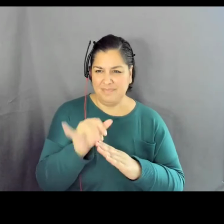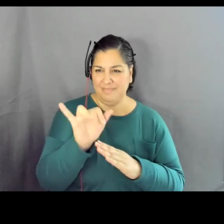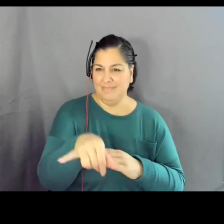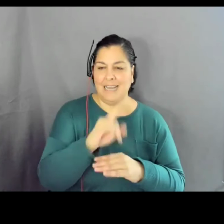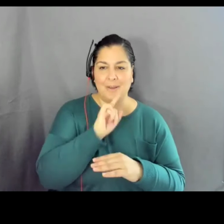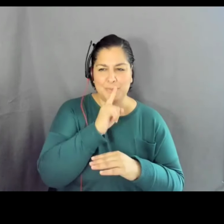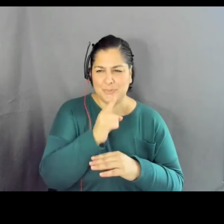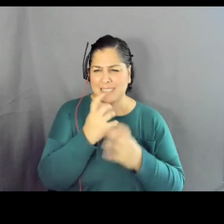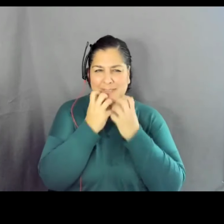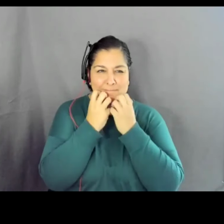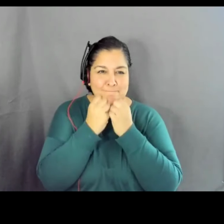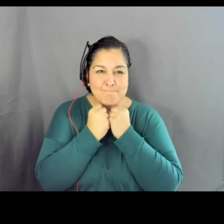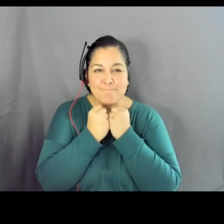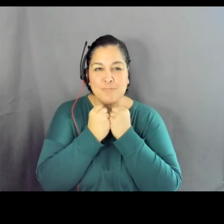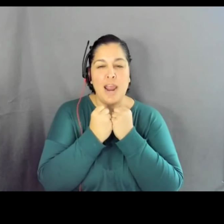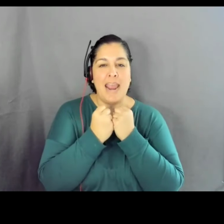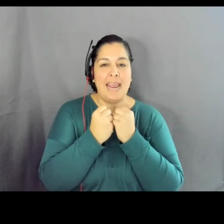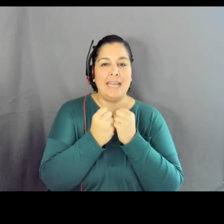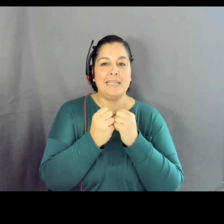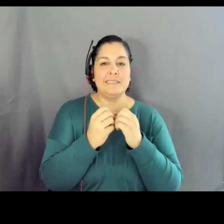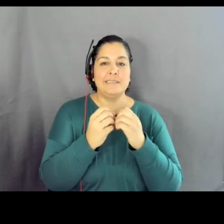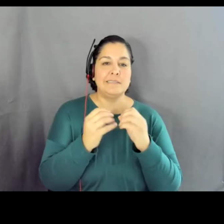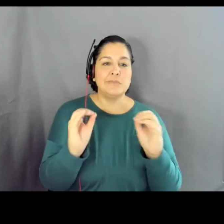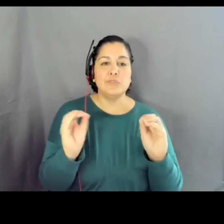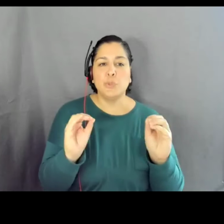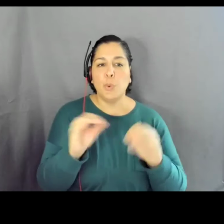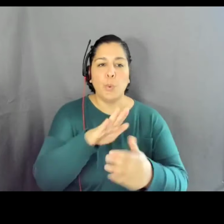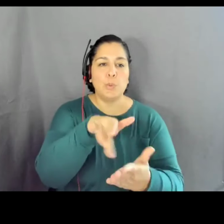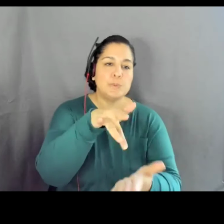this decentralized curatorial strategy that really centered